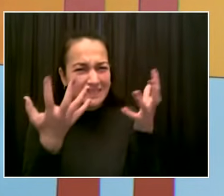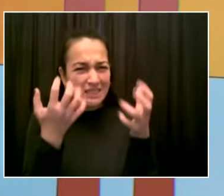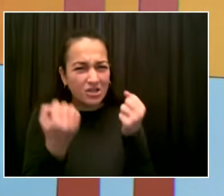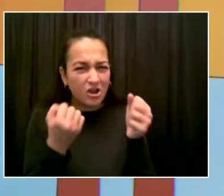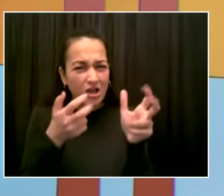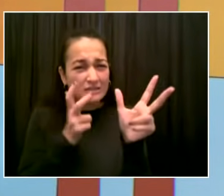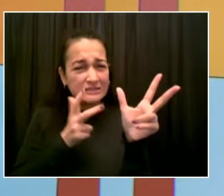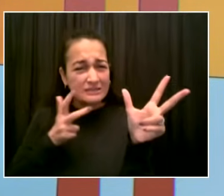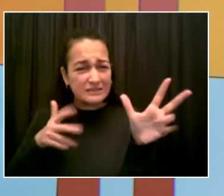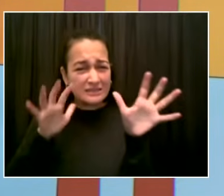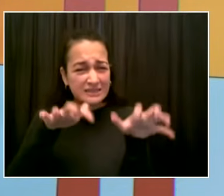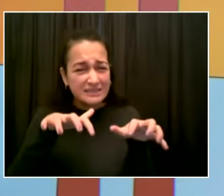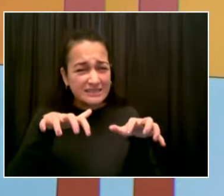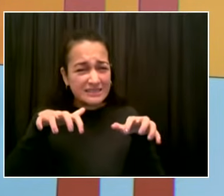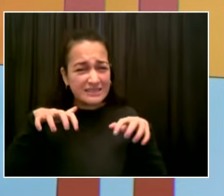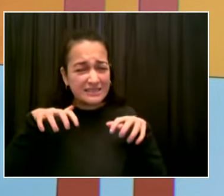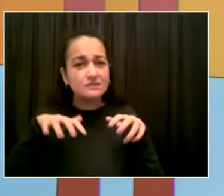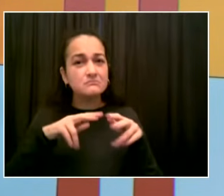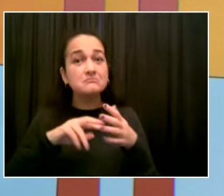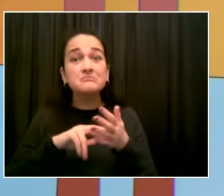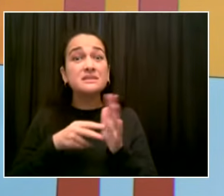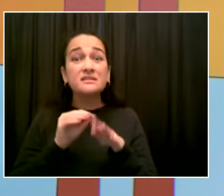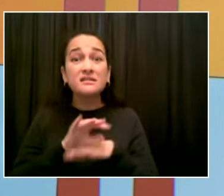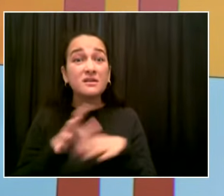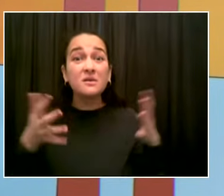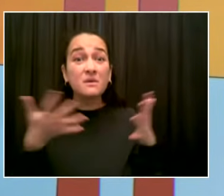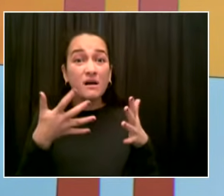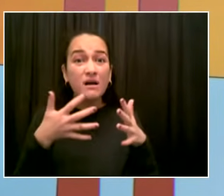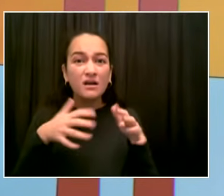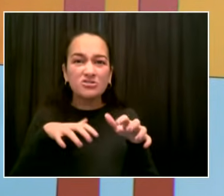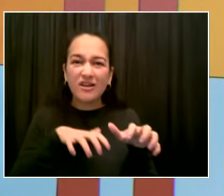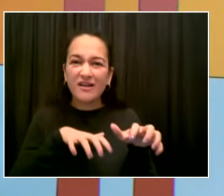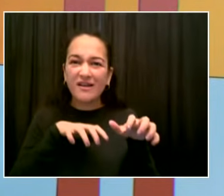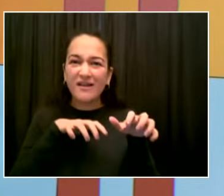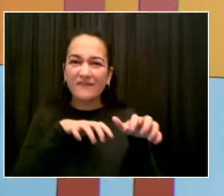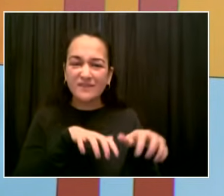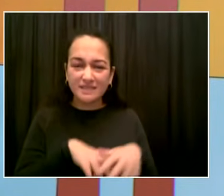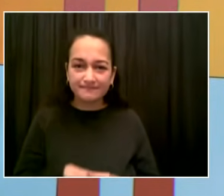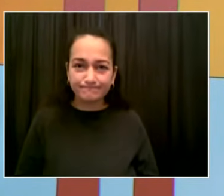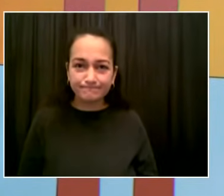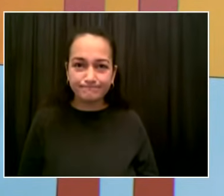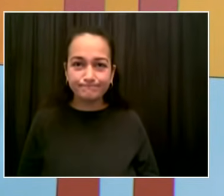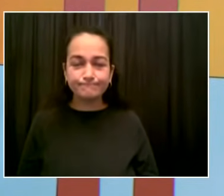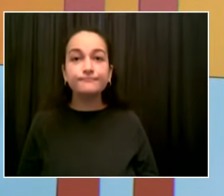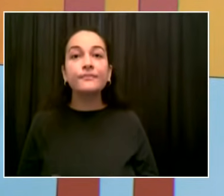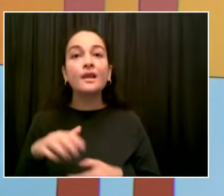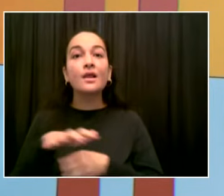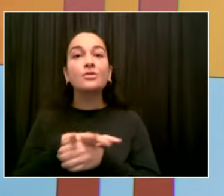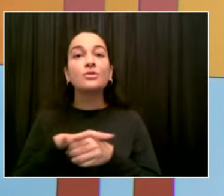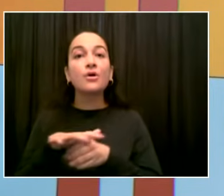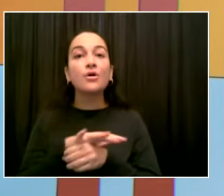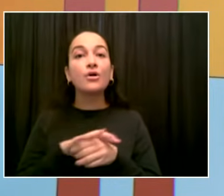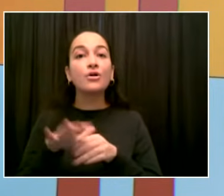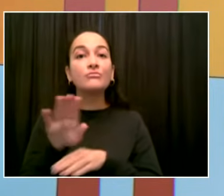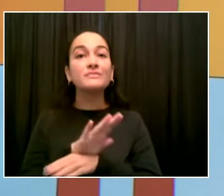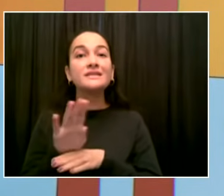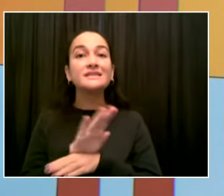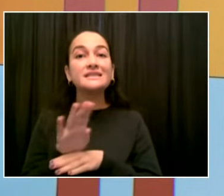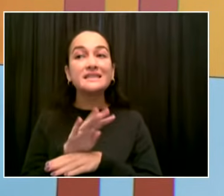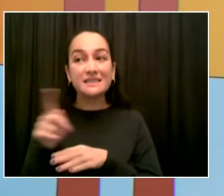PREVIOUS MONDAY AND THAT IS NOT ONLYLA FT. WHILTE HE ROADS WERE CHOKED TO THE POINT OF LOCAL USBINESS SDITRICTS HIRING THEIR OWN CROSSING GUARDS